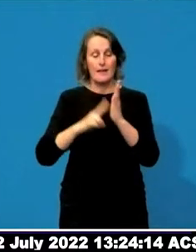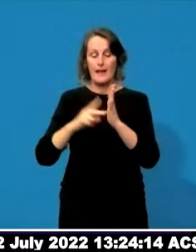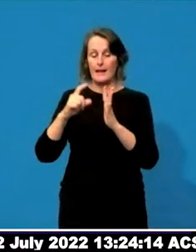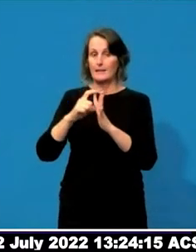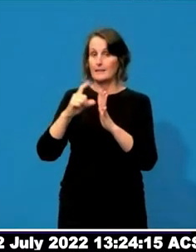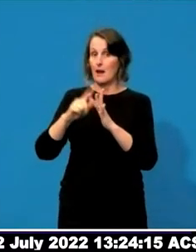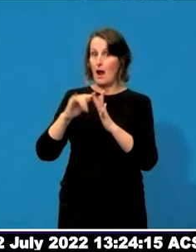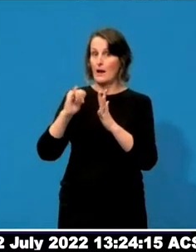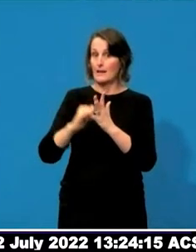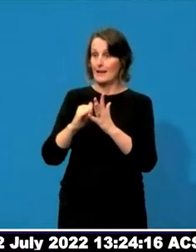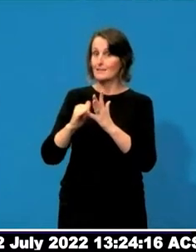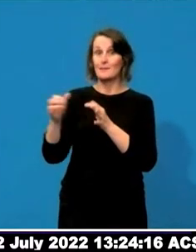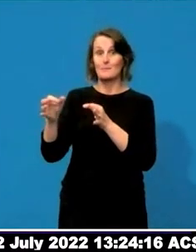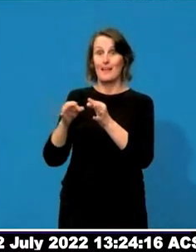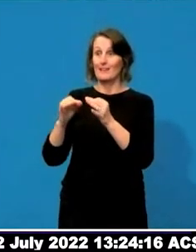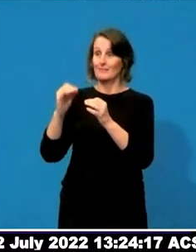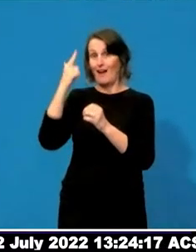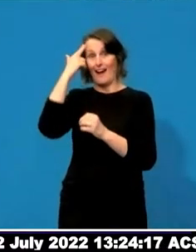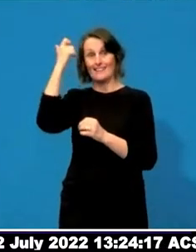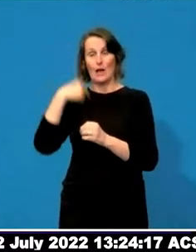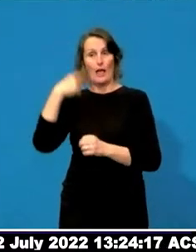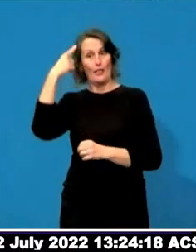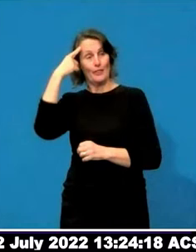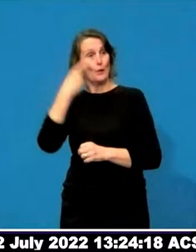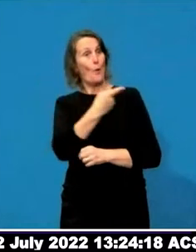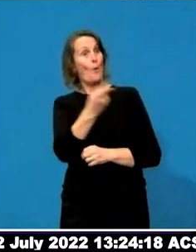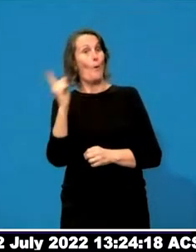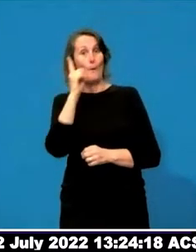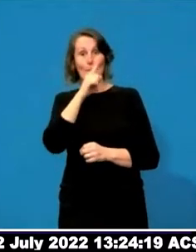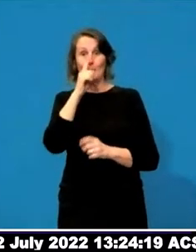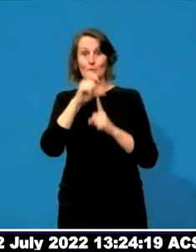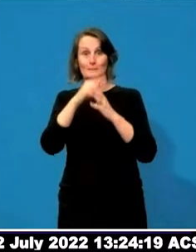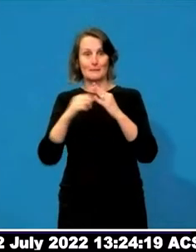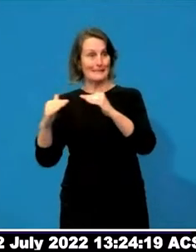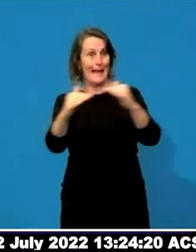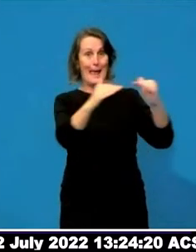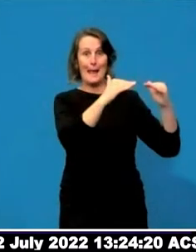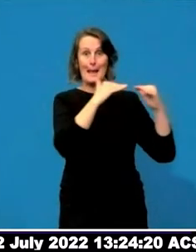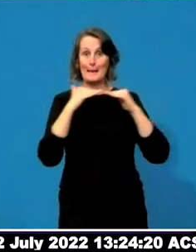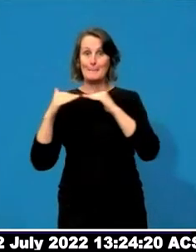built in that all people with disabilities start from a baseline where their basic needs are met each day,